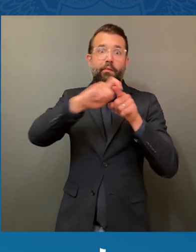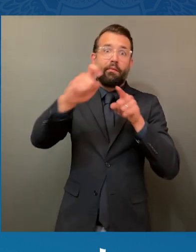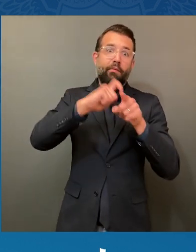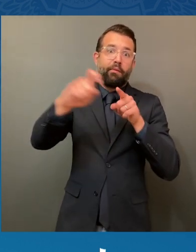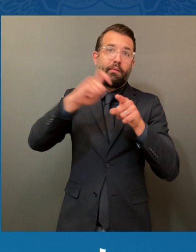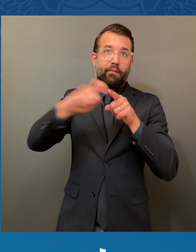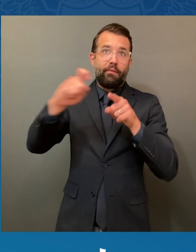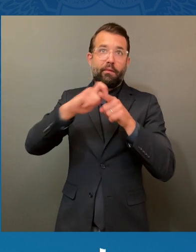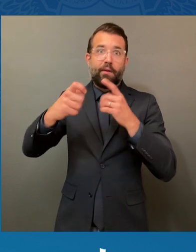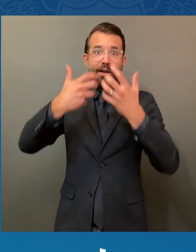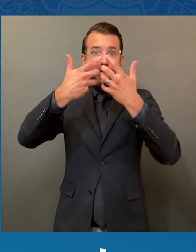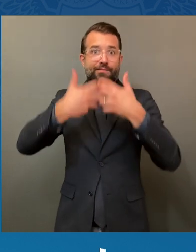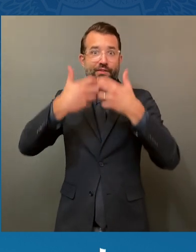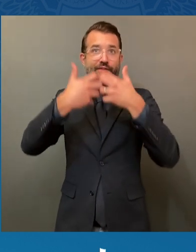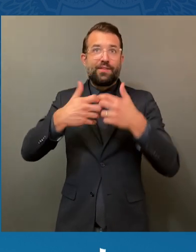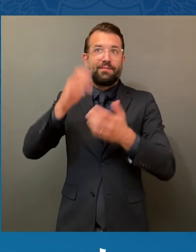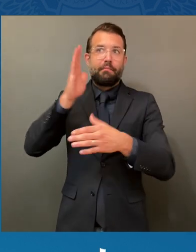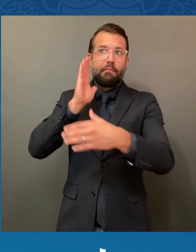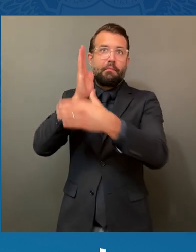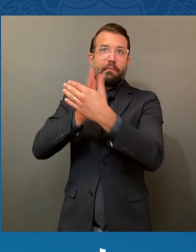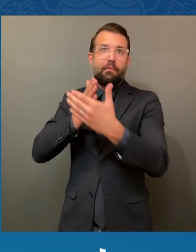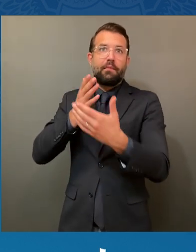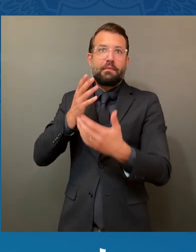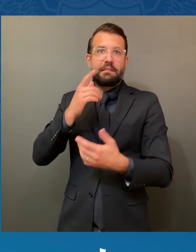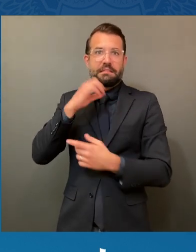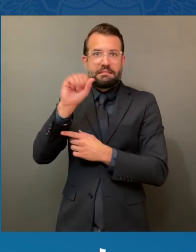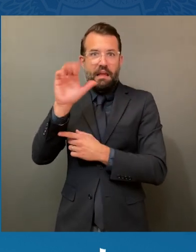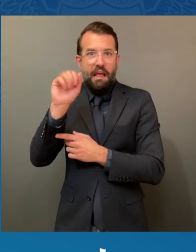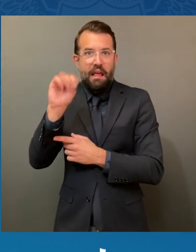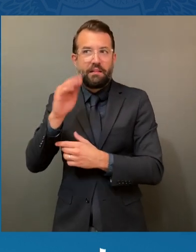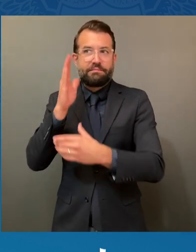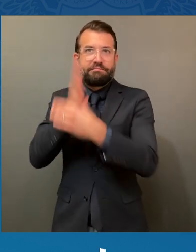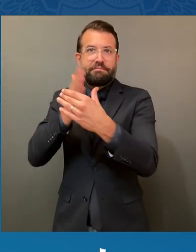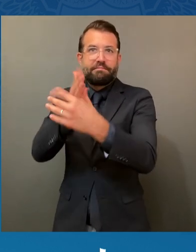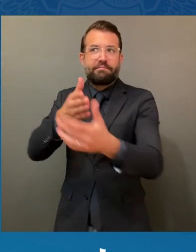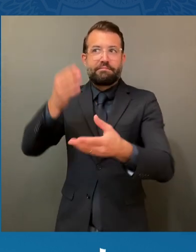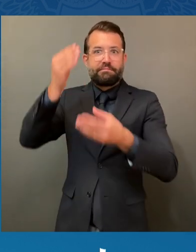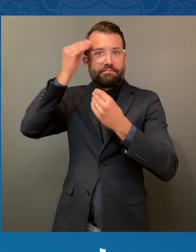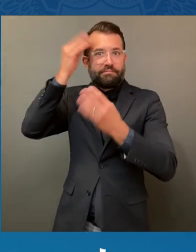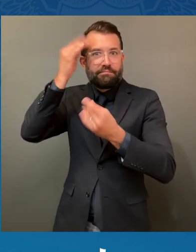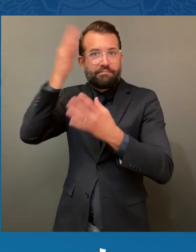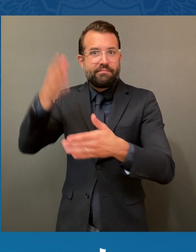And so many of you have fought to protect our seniors from scams and other predatory practices.